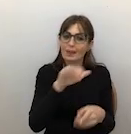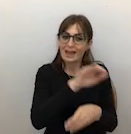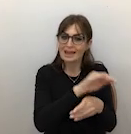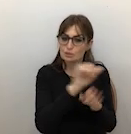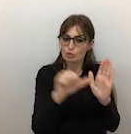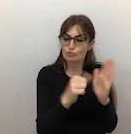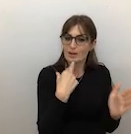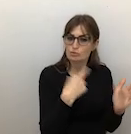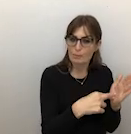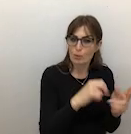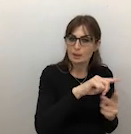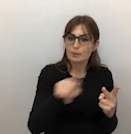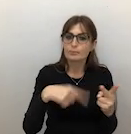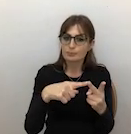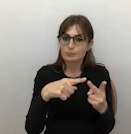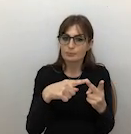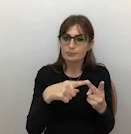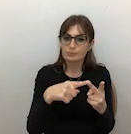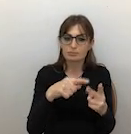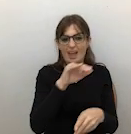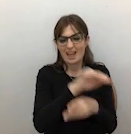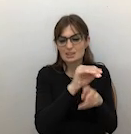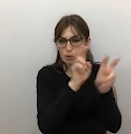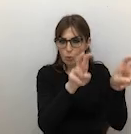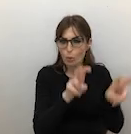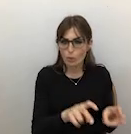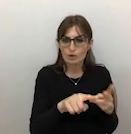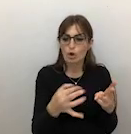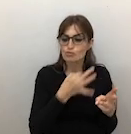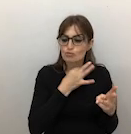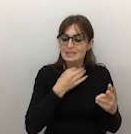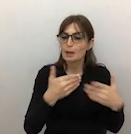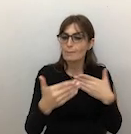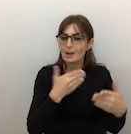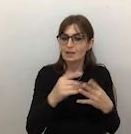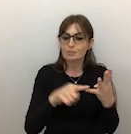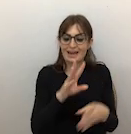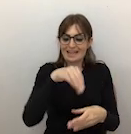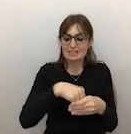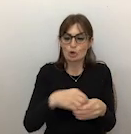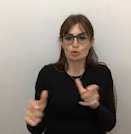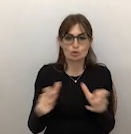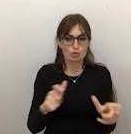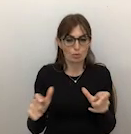external financial reporting, the external audit, risk management, and internal controls.